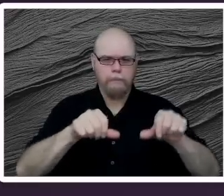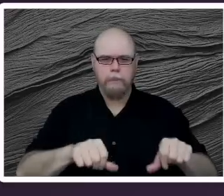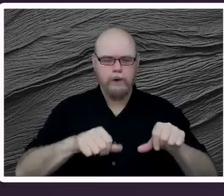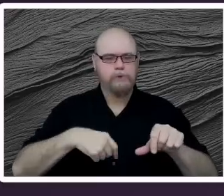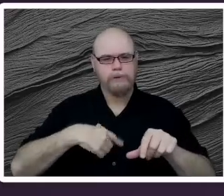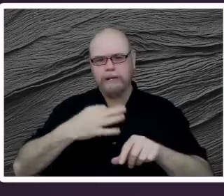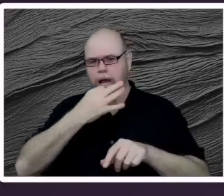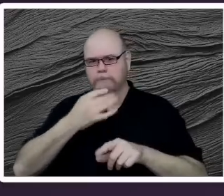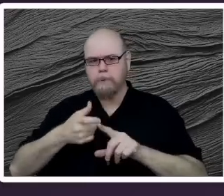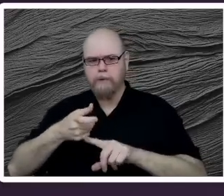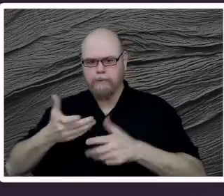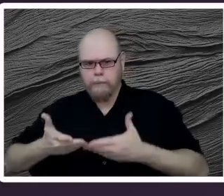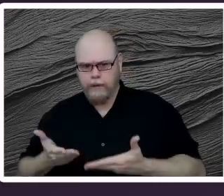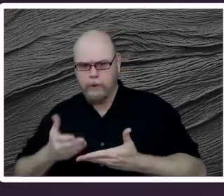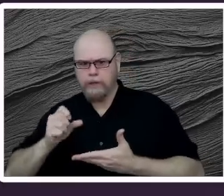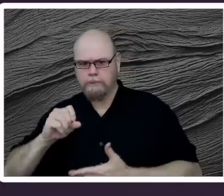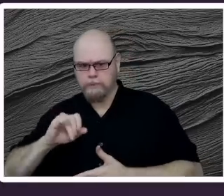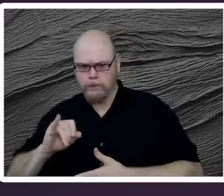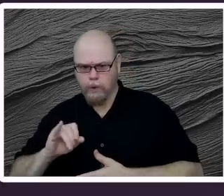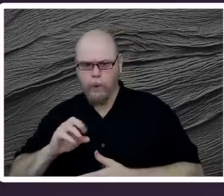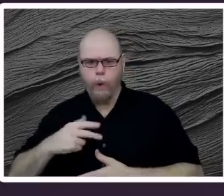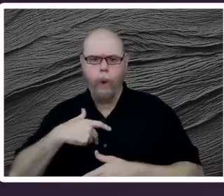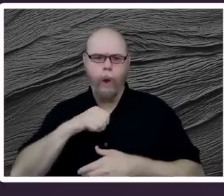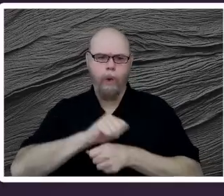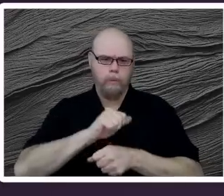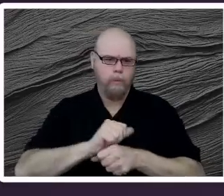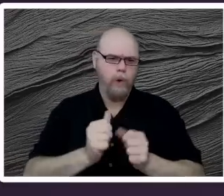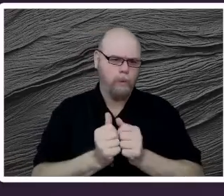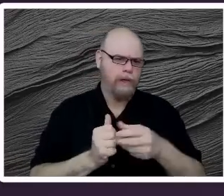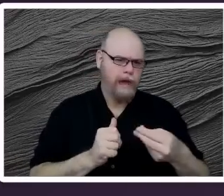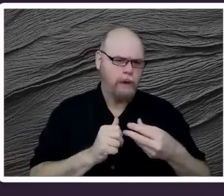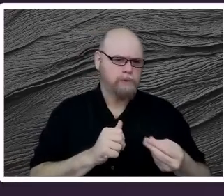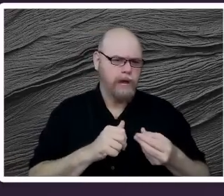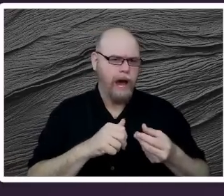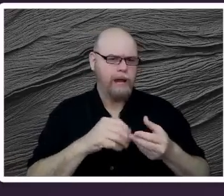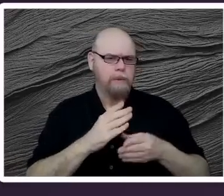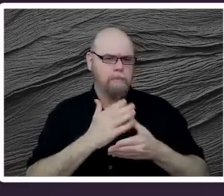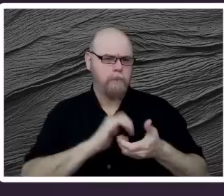or we do with -- work with outside partners as well. We also need to identify source of